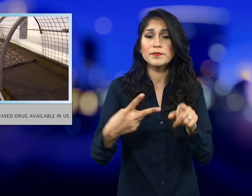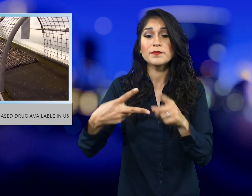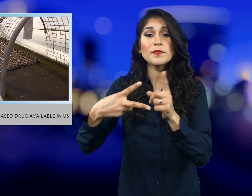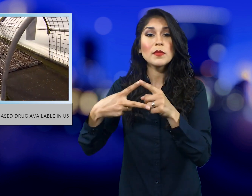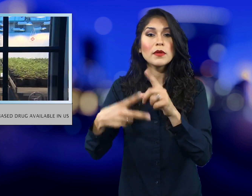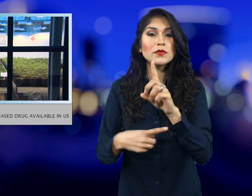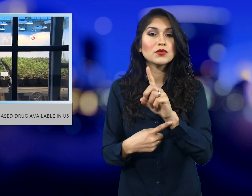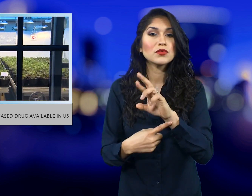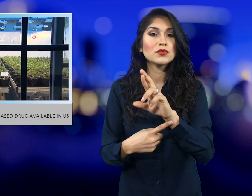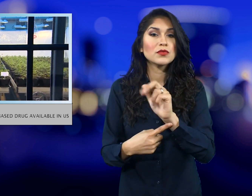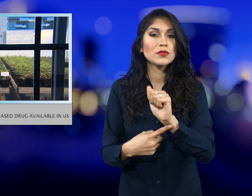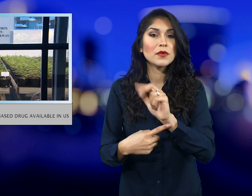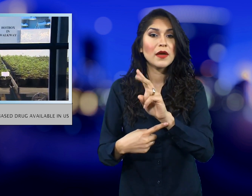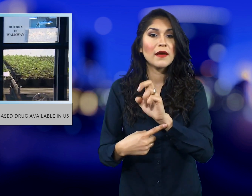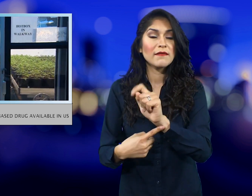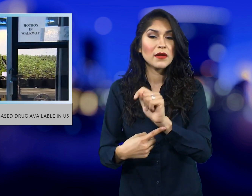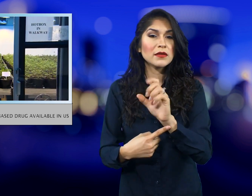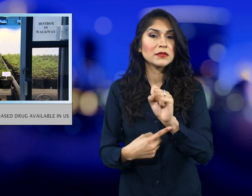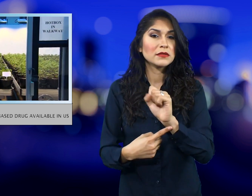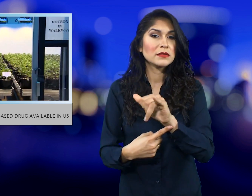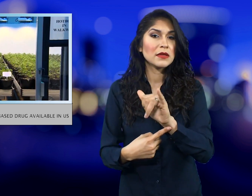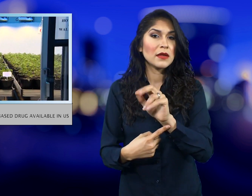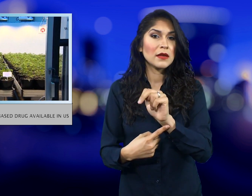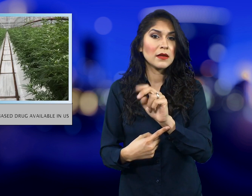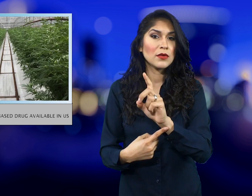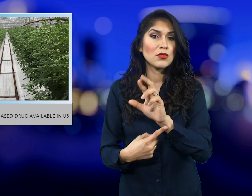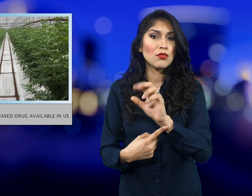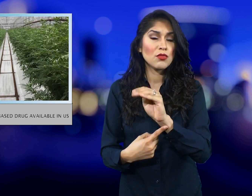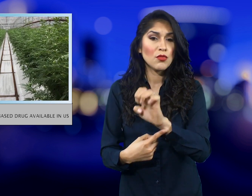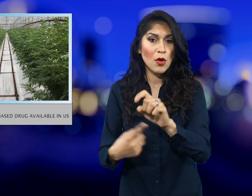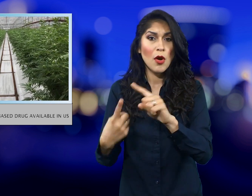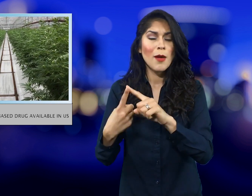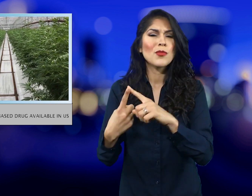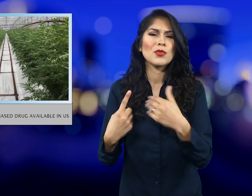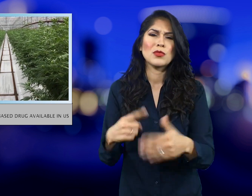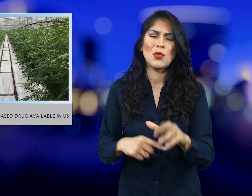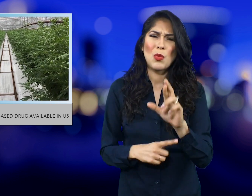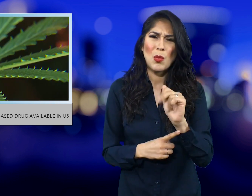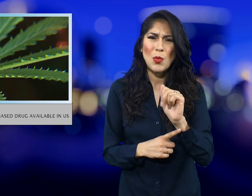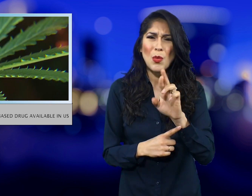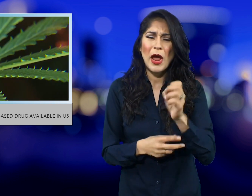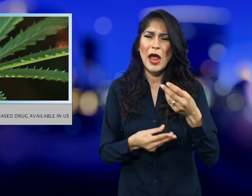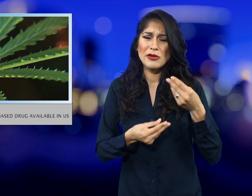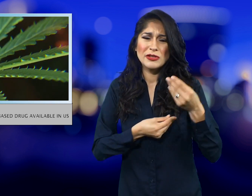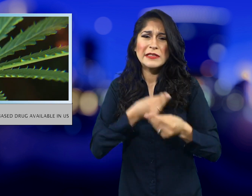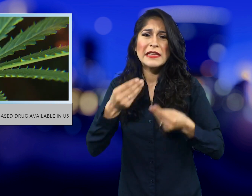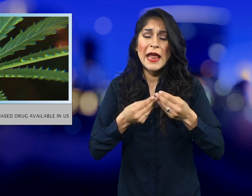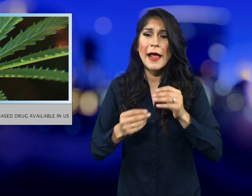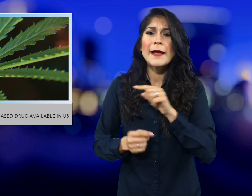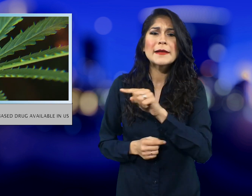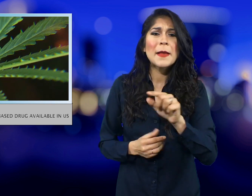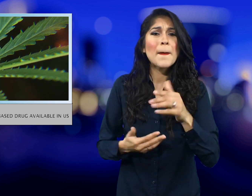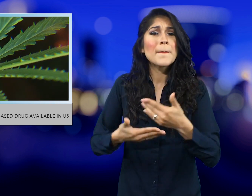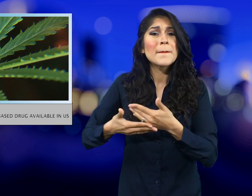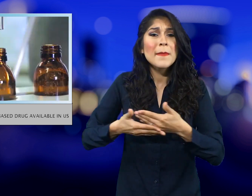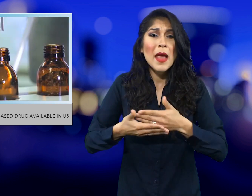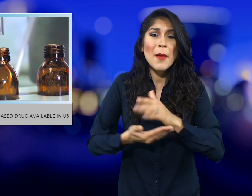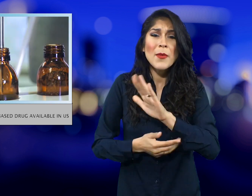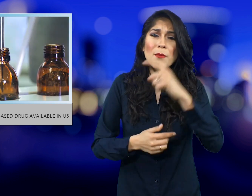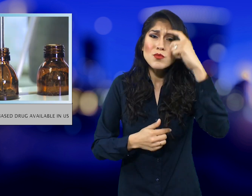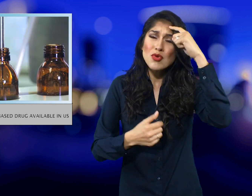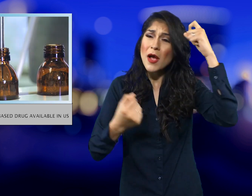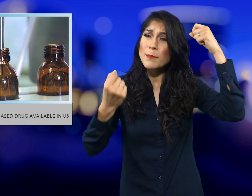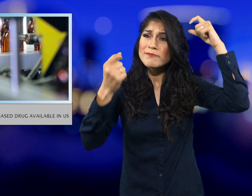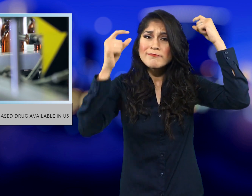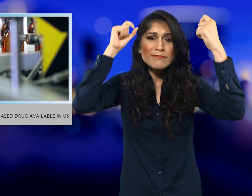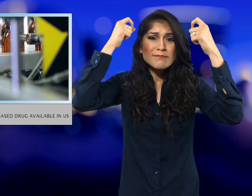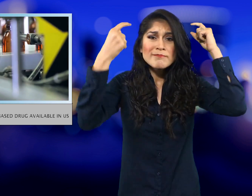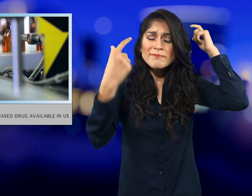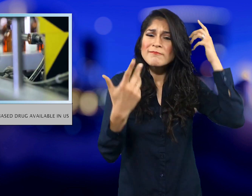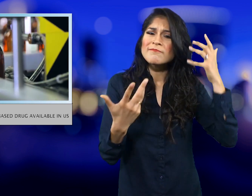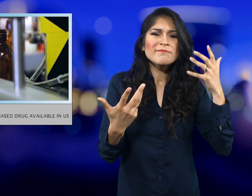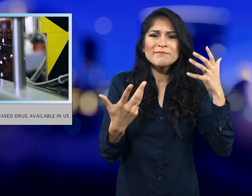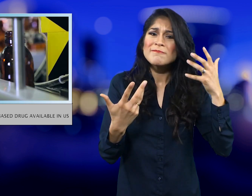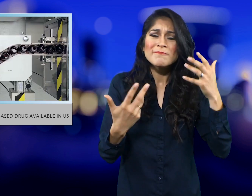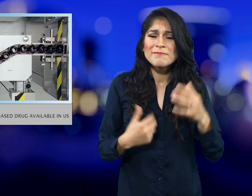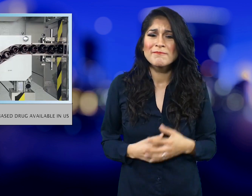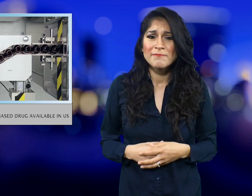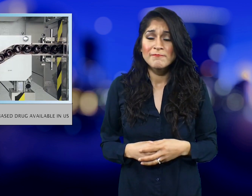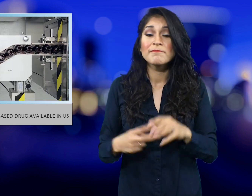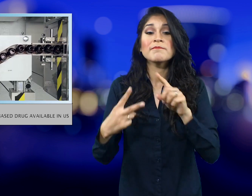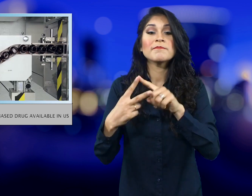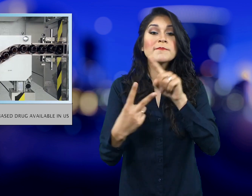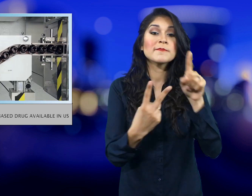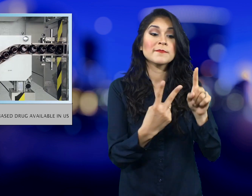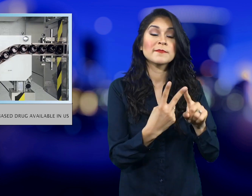syndromes: Dravet syndrome, a rare genetic dysfunction of the brain that begins in the